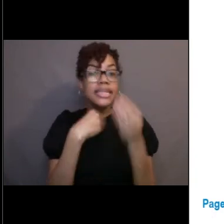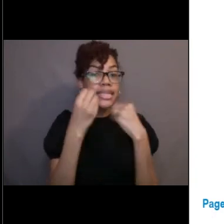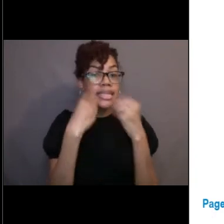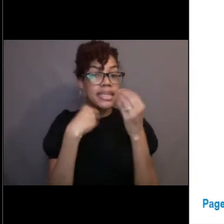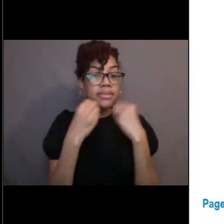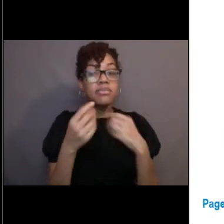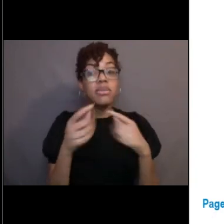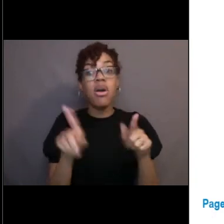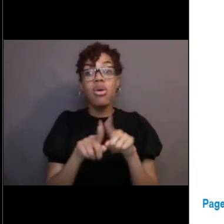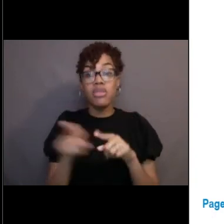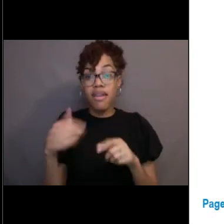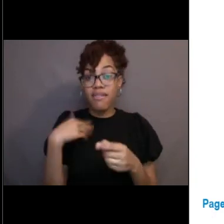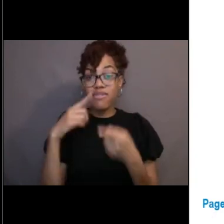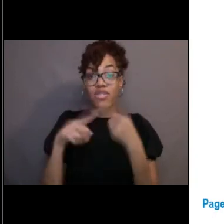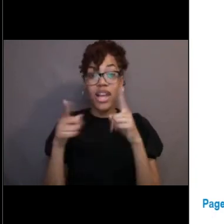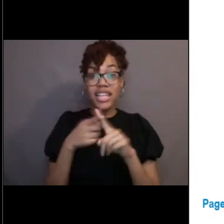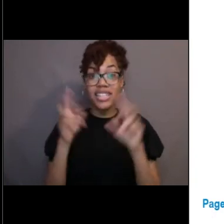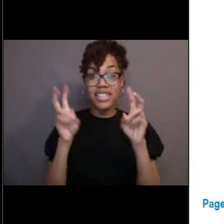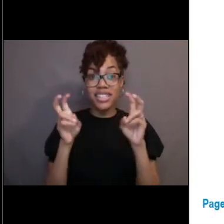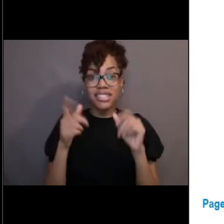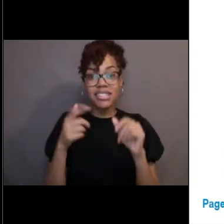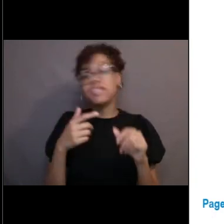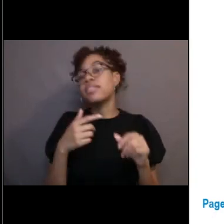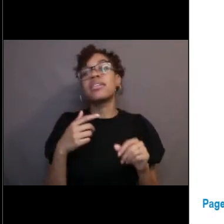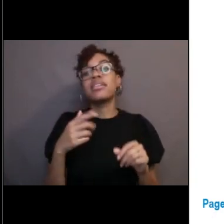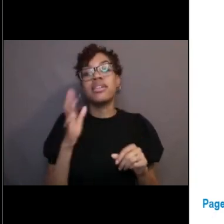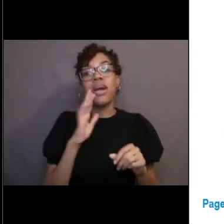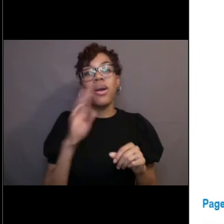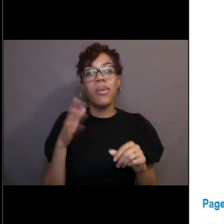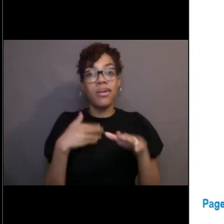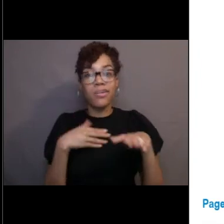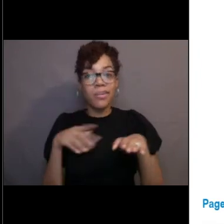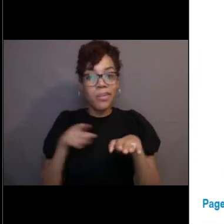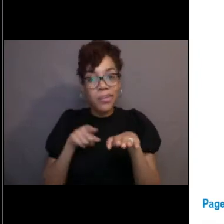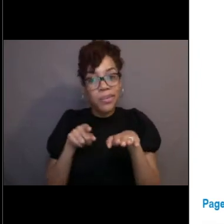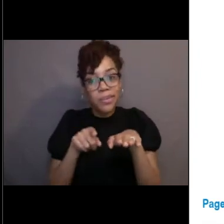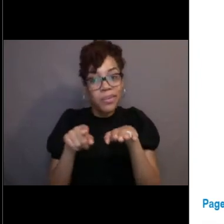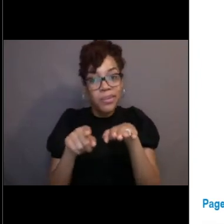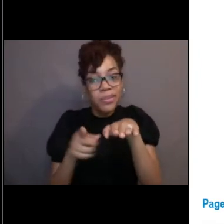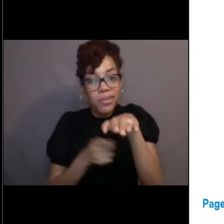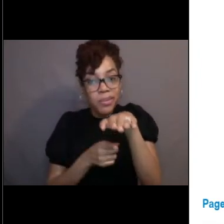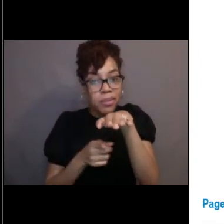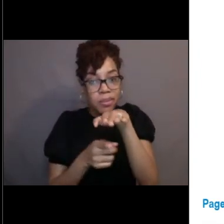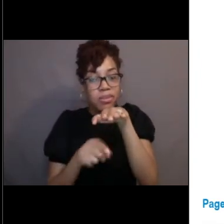this remora that stick to the turtles as well. So they have these fish that are associated with it